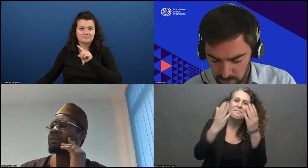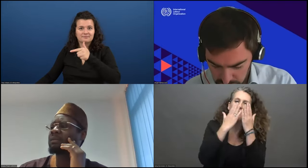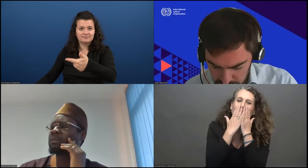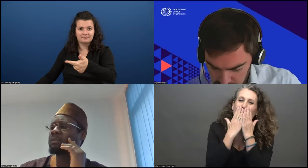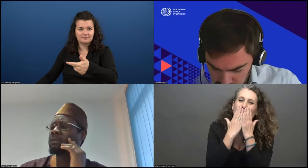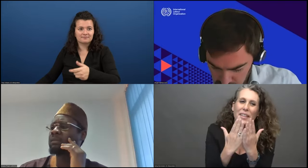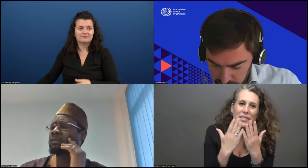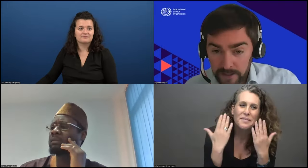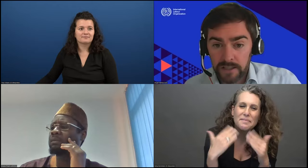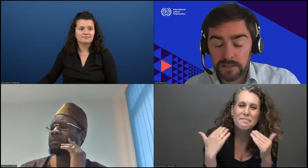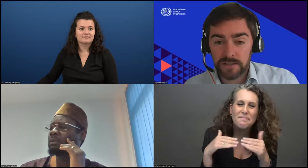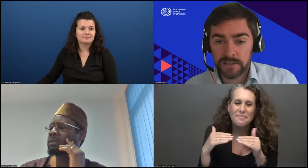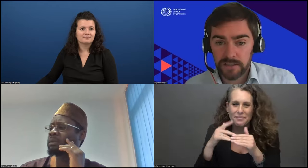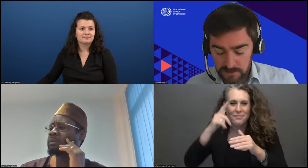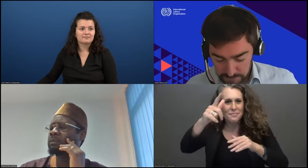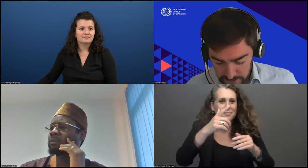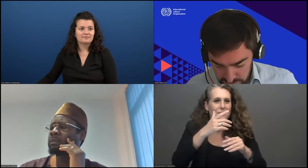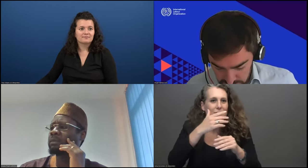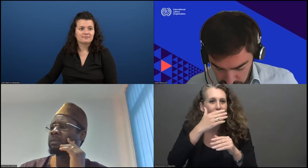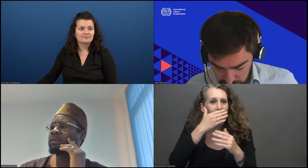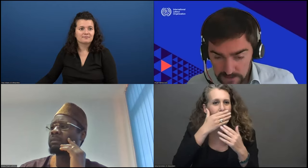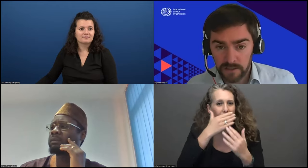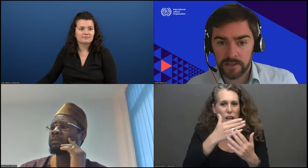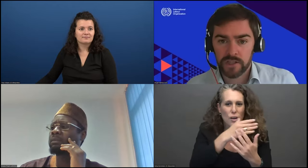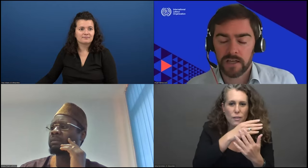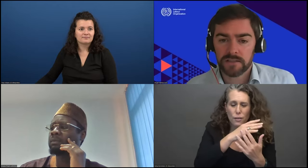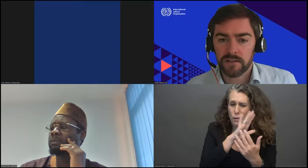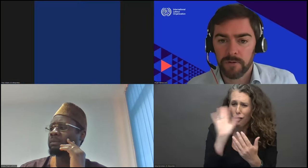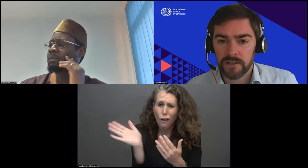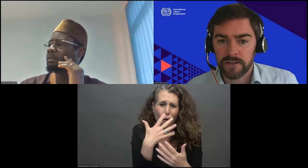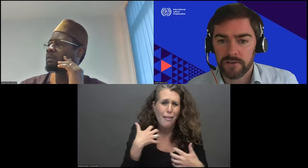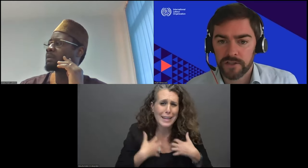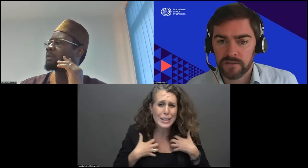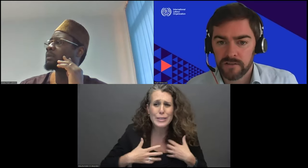for all the very interesting speakers all the insights chairs in this partnering sessions